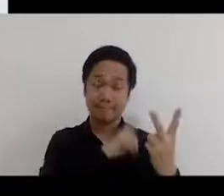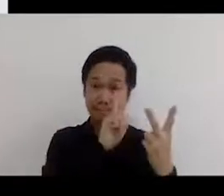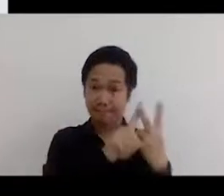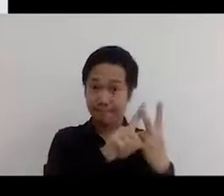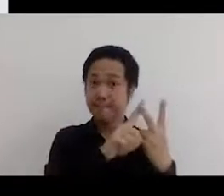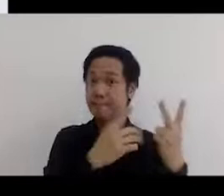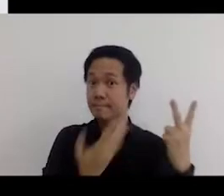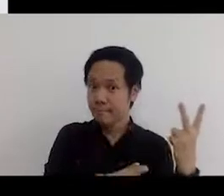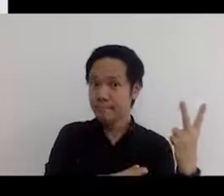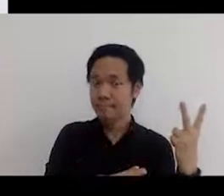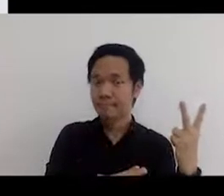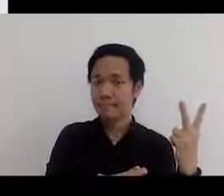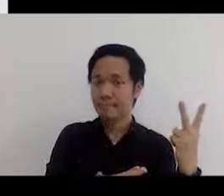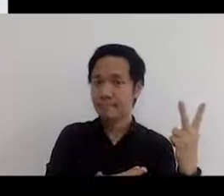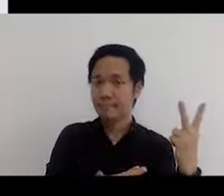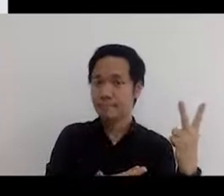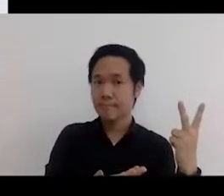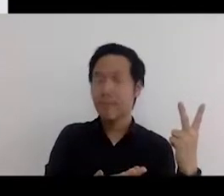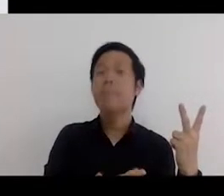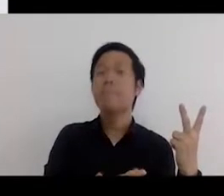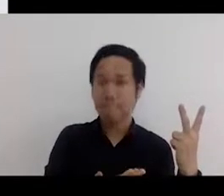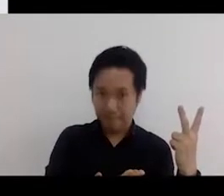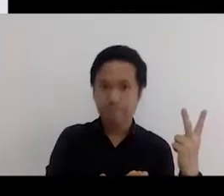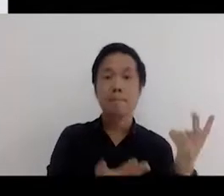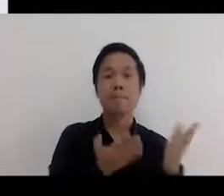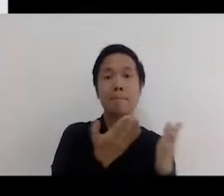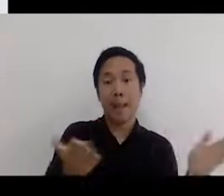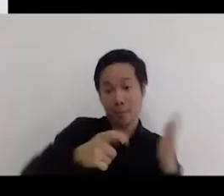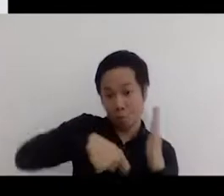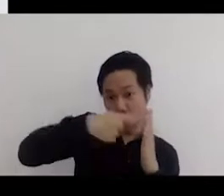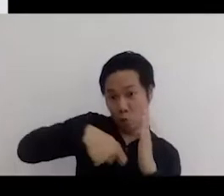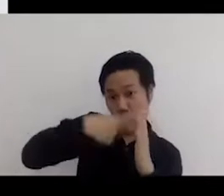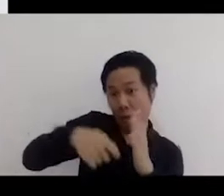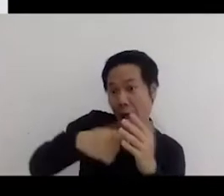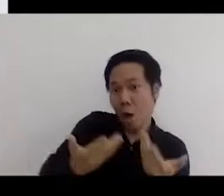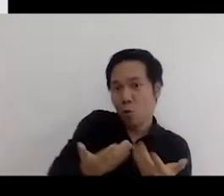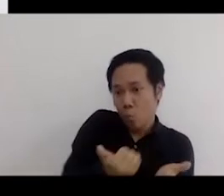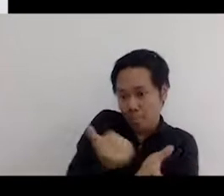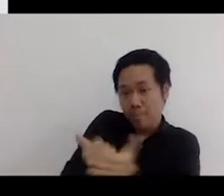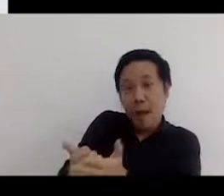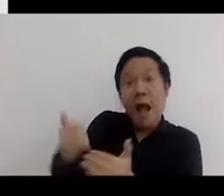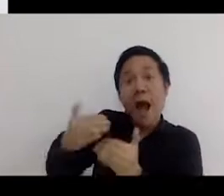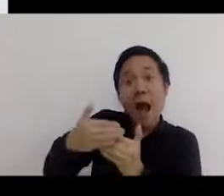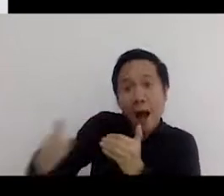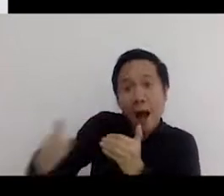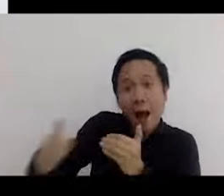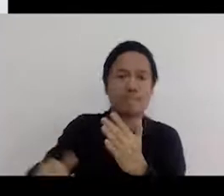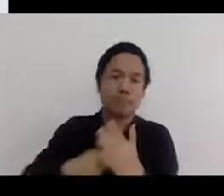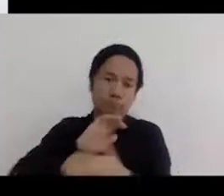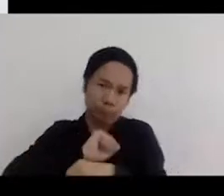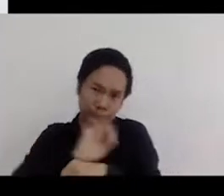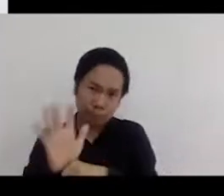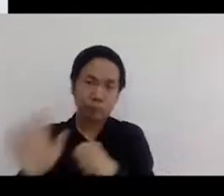Local support system integrated with access to essential service delivery, personal medical emergencies, food and financial resources